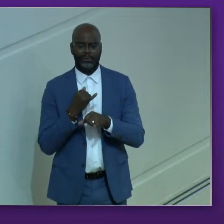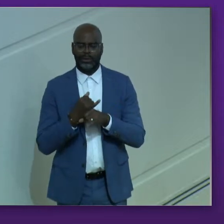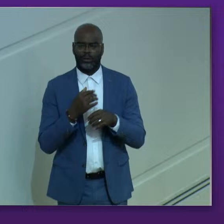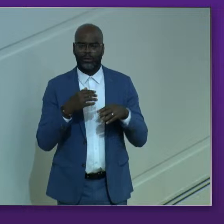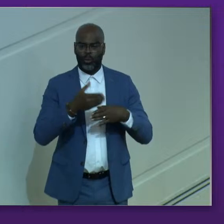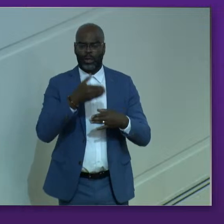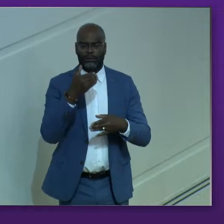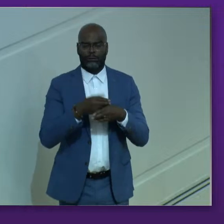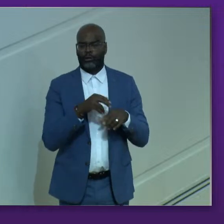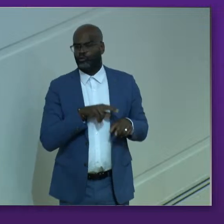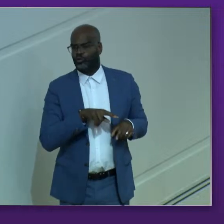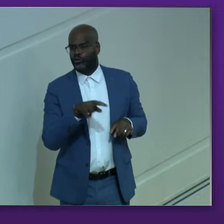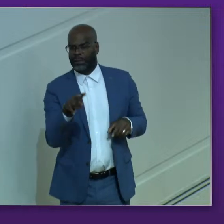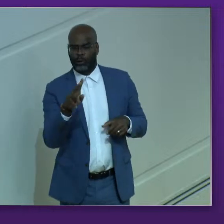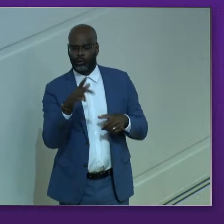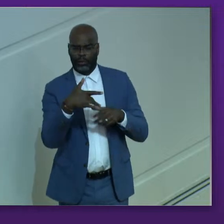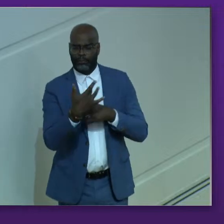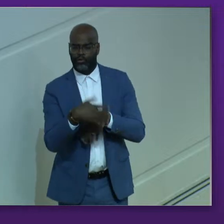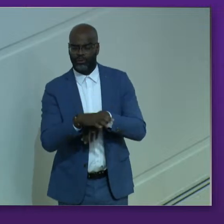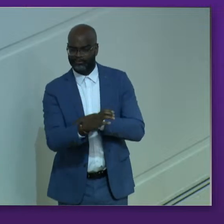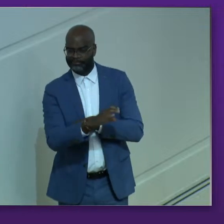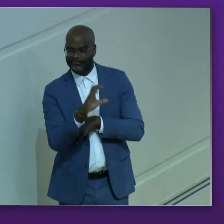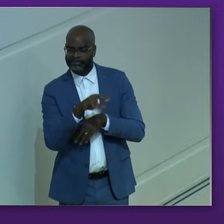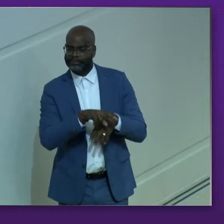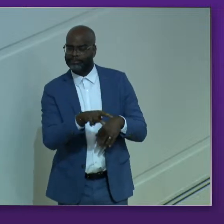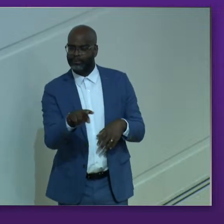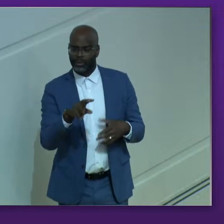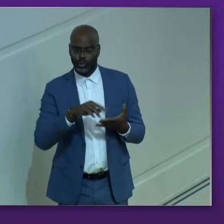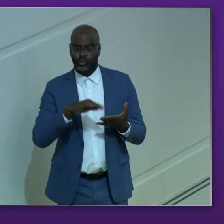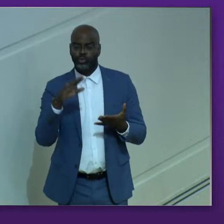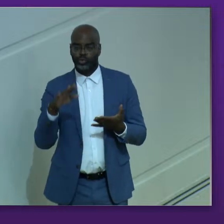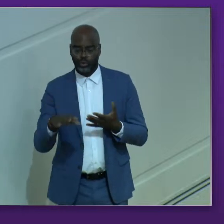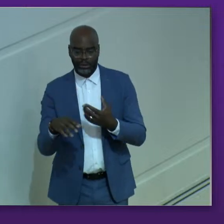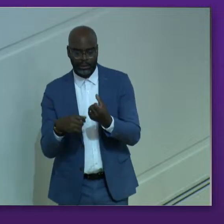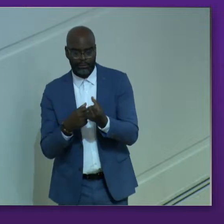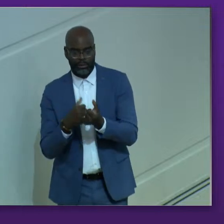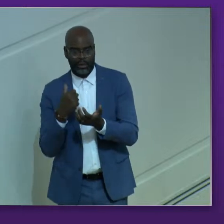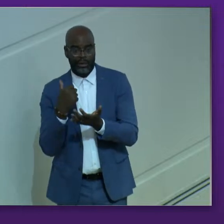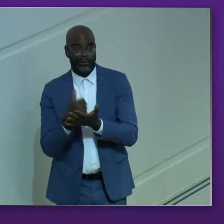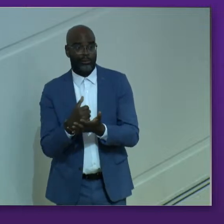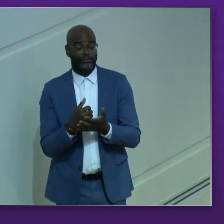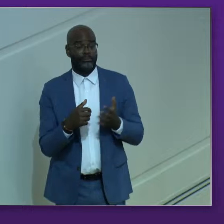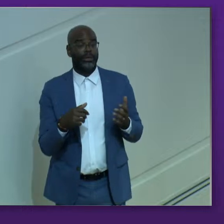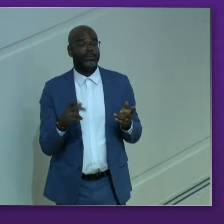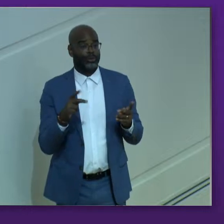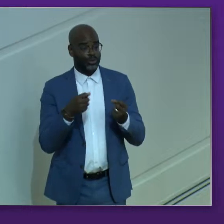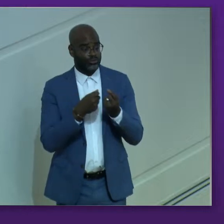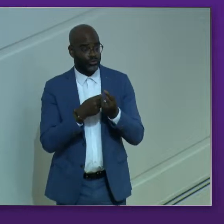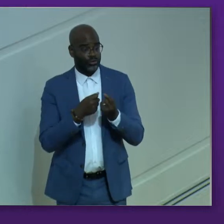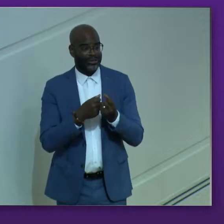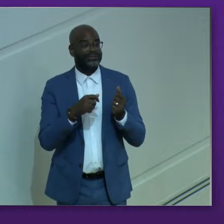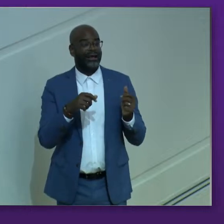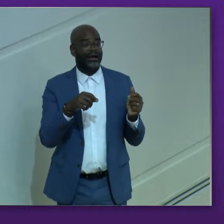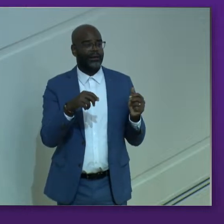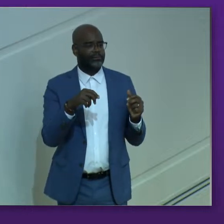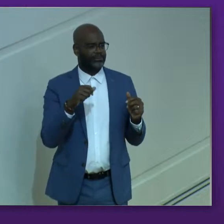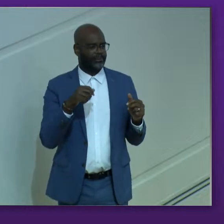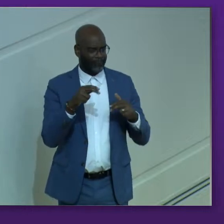STUDENTS. AT THE BEGINNING OF THE FALL SEMESTER I'M HERE IN